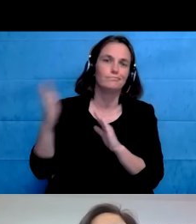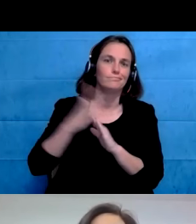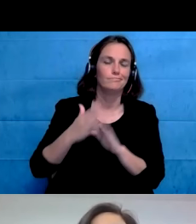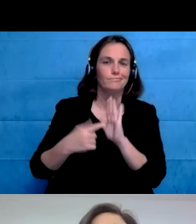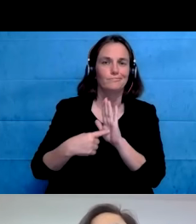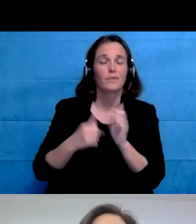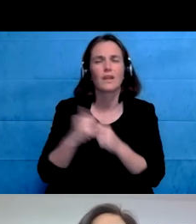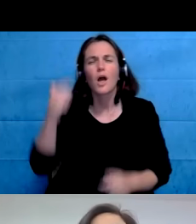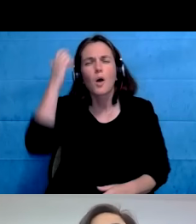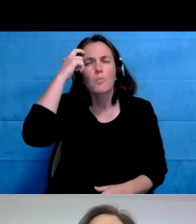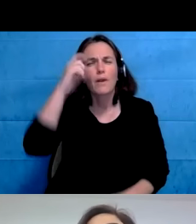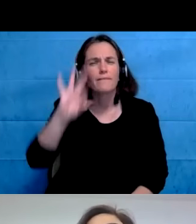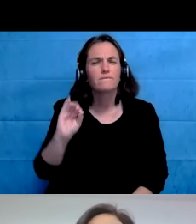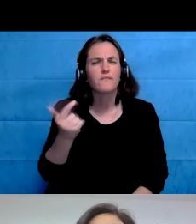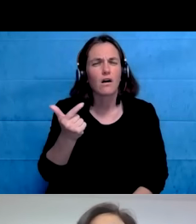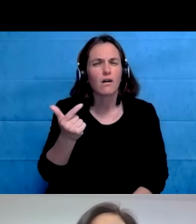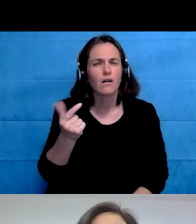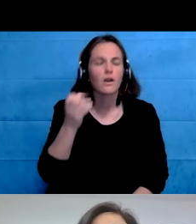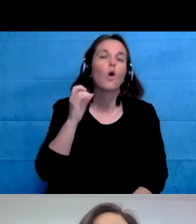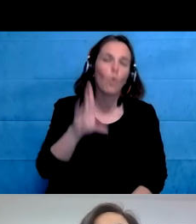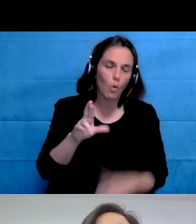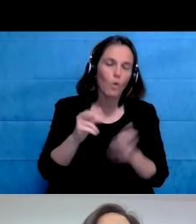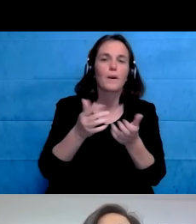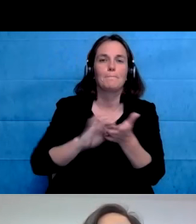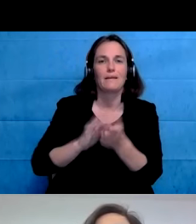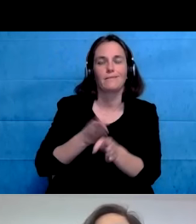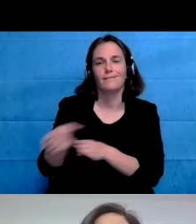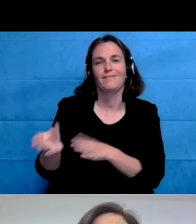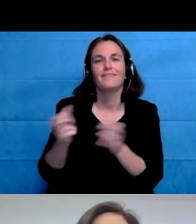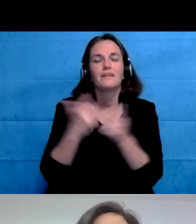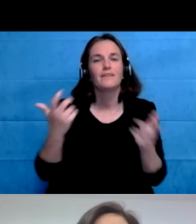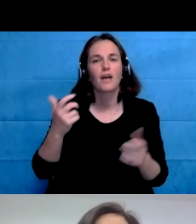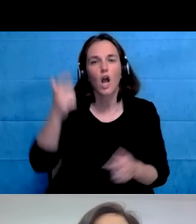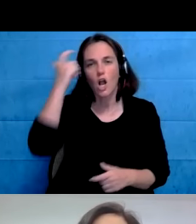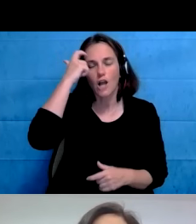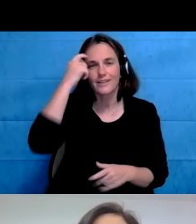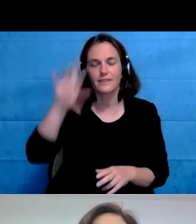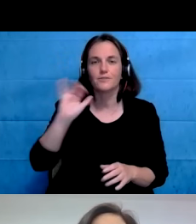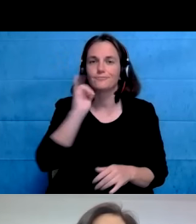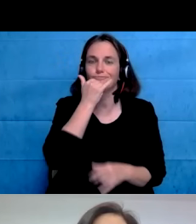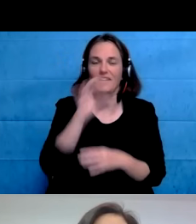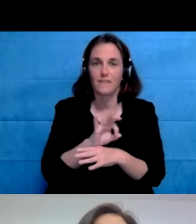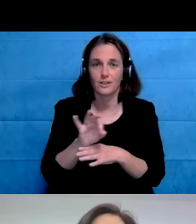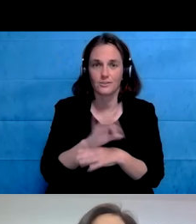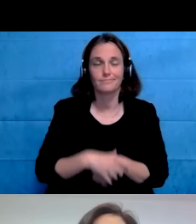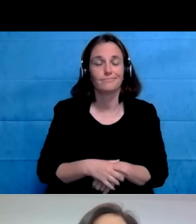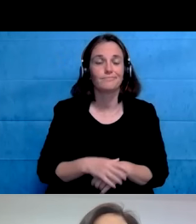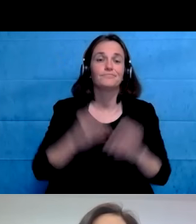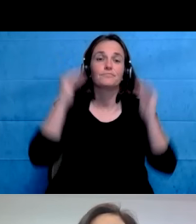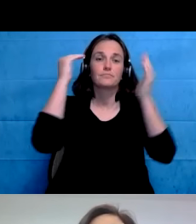or in the medical community, cognitive dysfunction. It causes difficulty with concentration, attention, memory, receptive language,